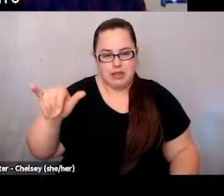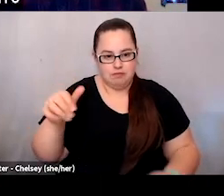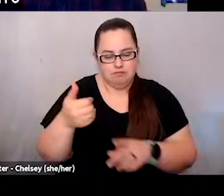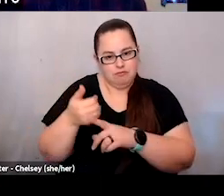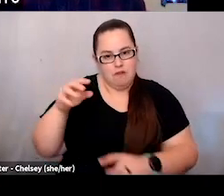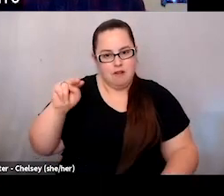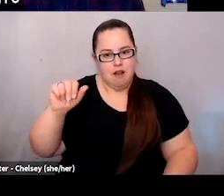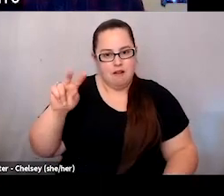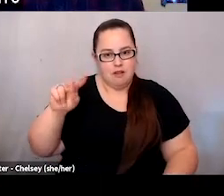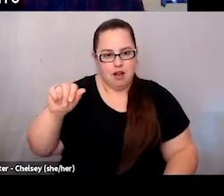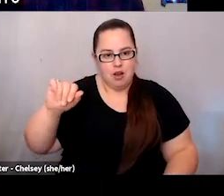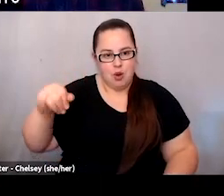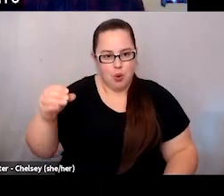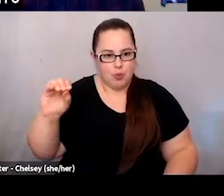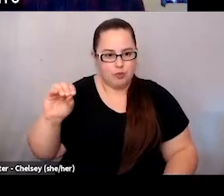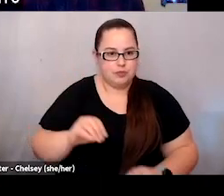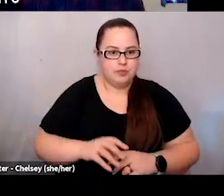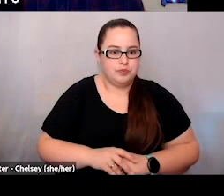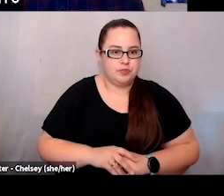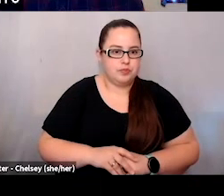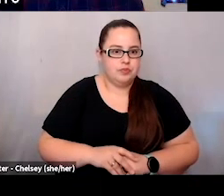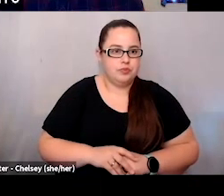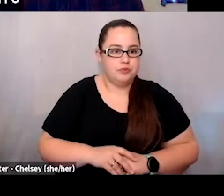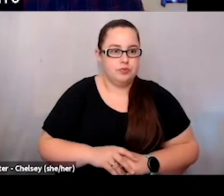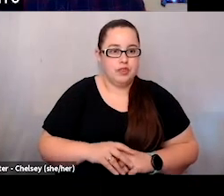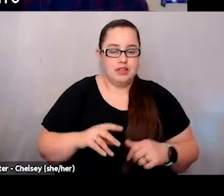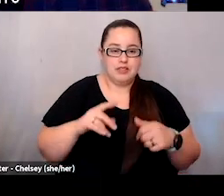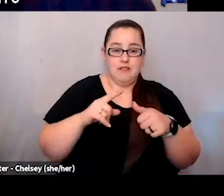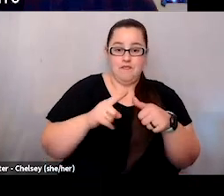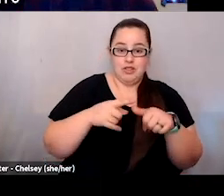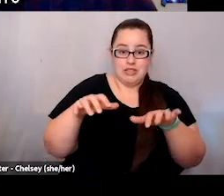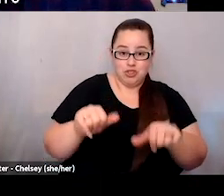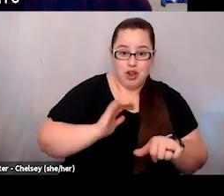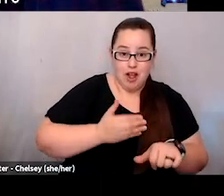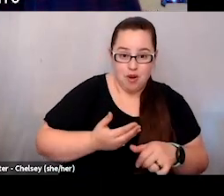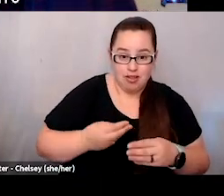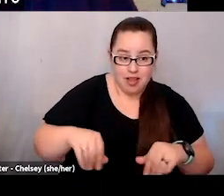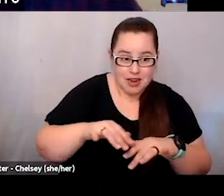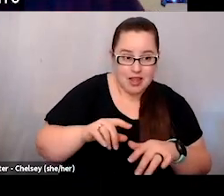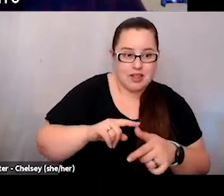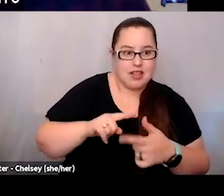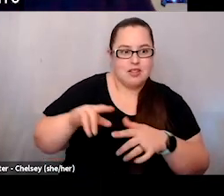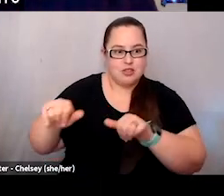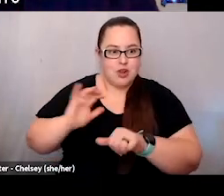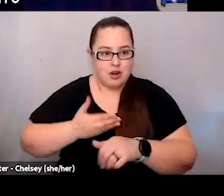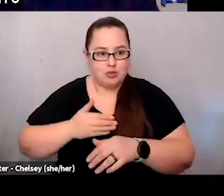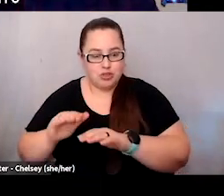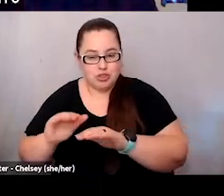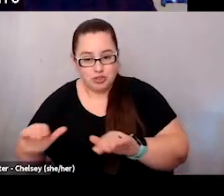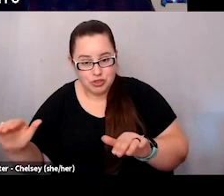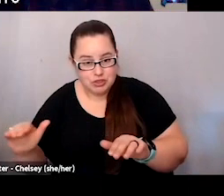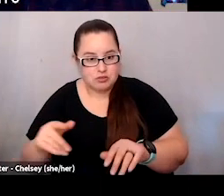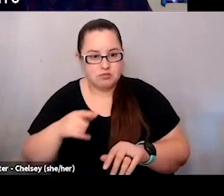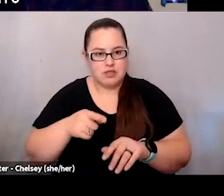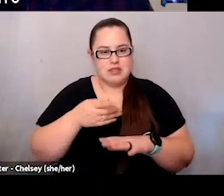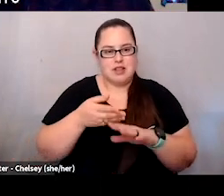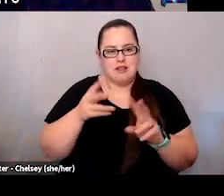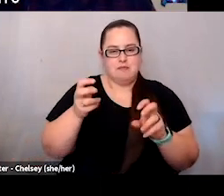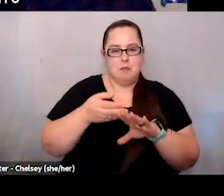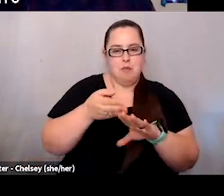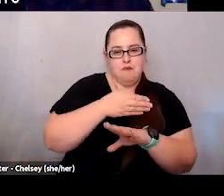Wesley, who is a Navajo. Says right here first they took our land, then they took our